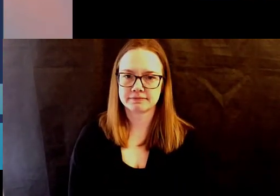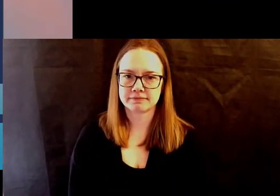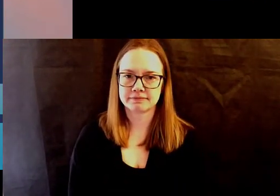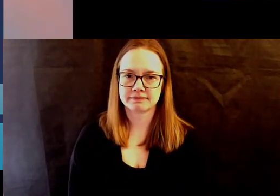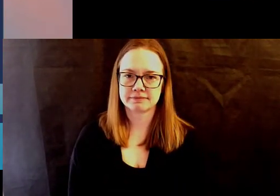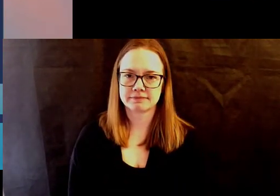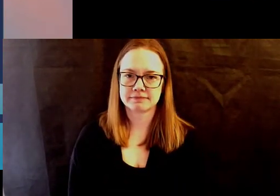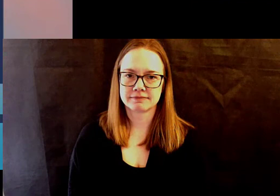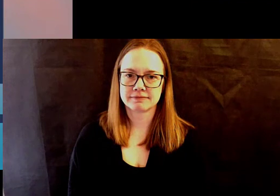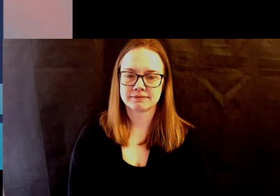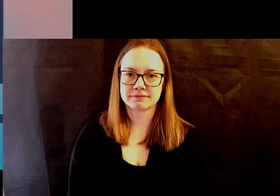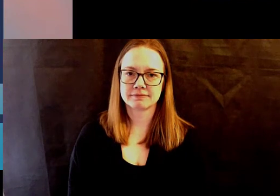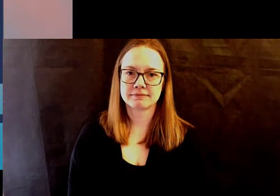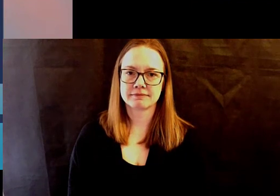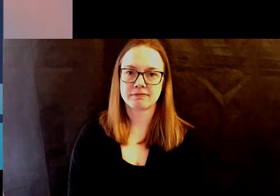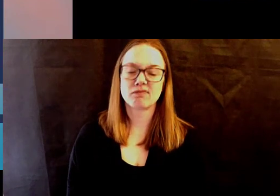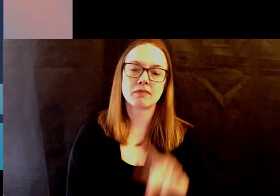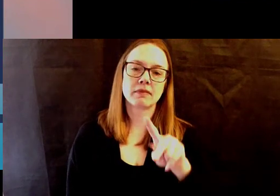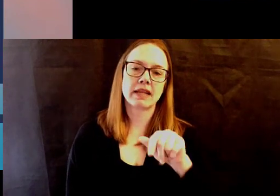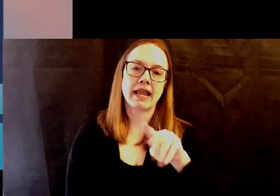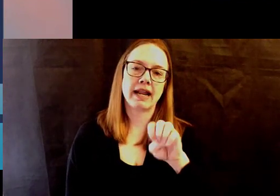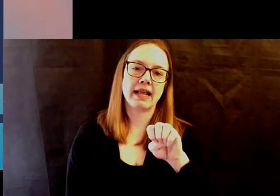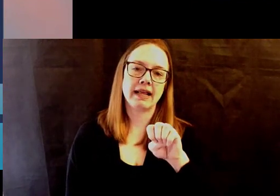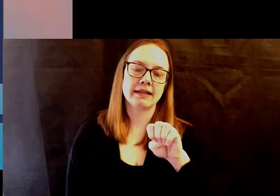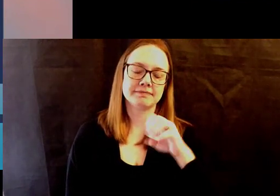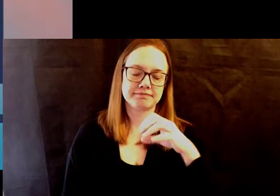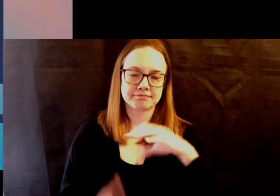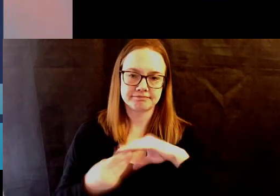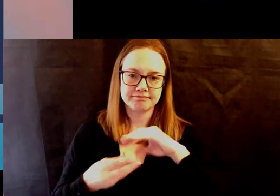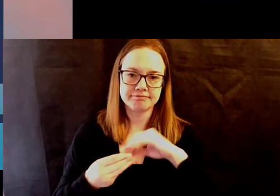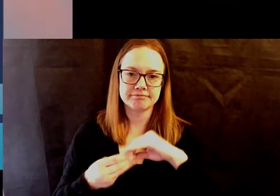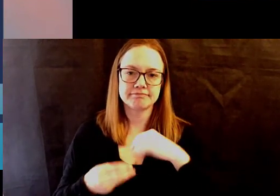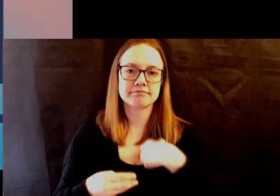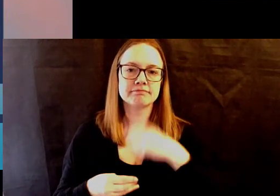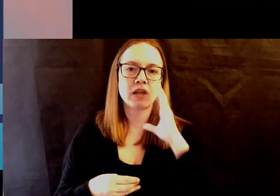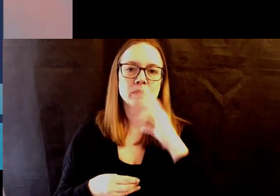I would say the same of any type of local counsel, too.